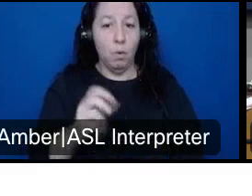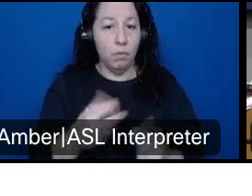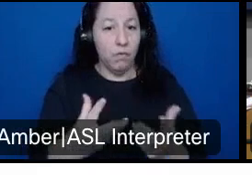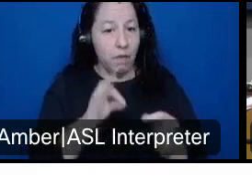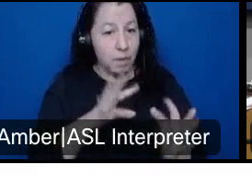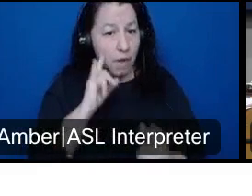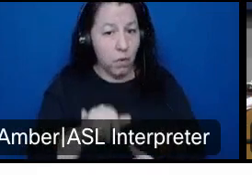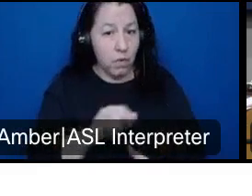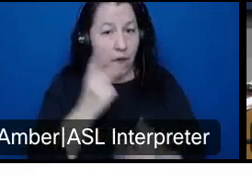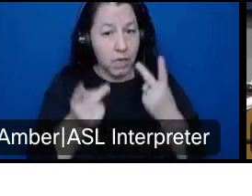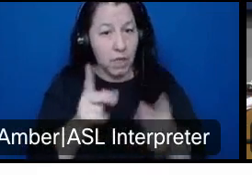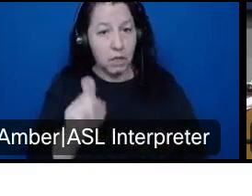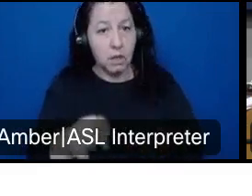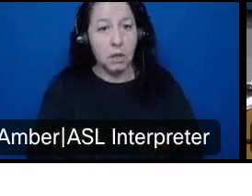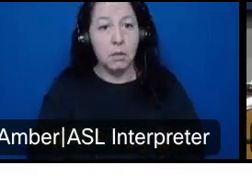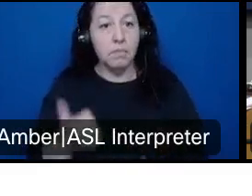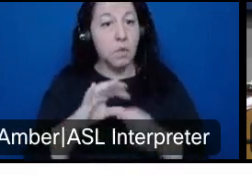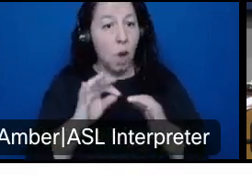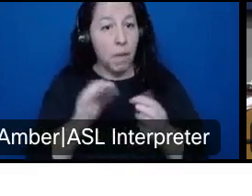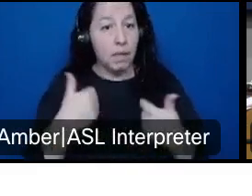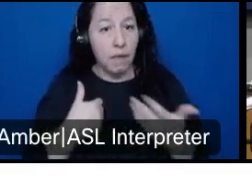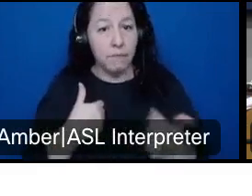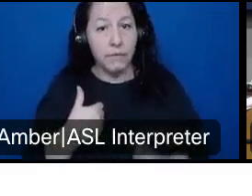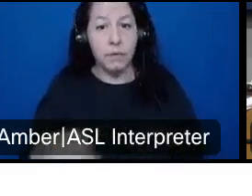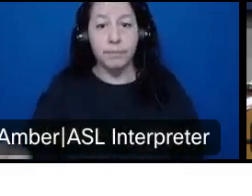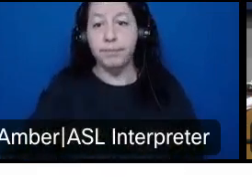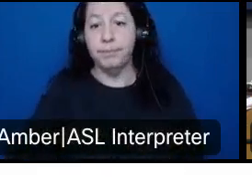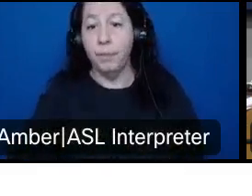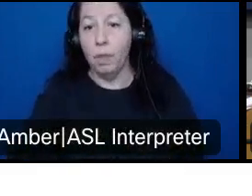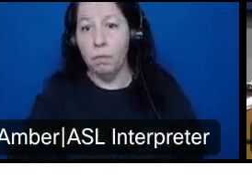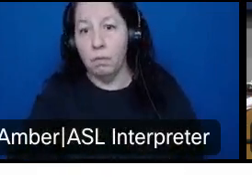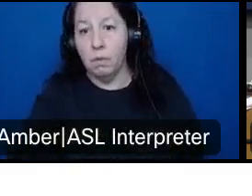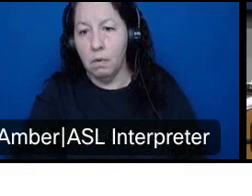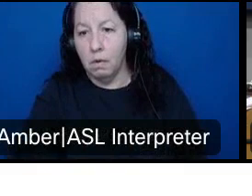Comments for the, for the, uh, uh, Ro, hotel visit.